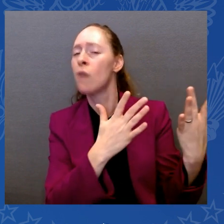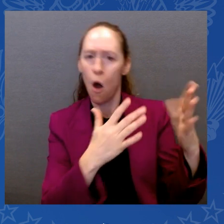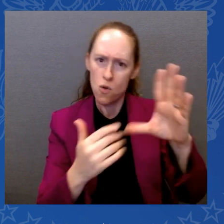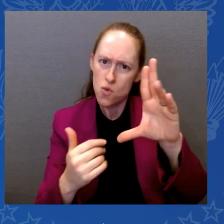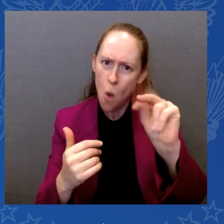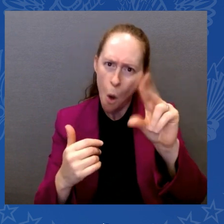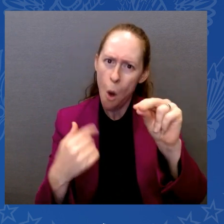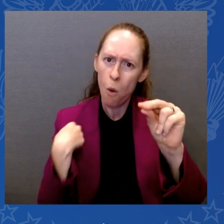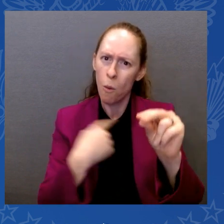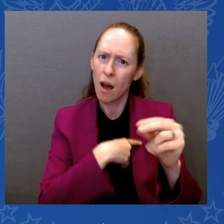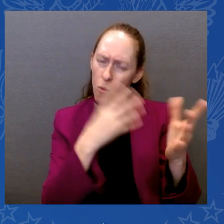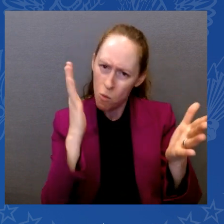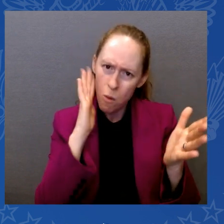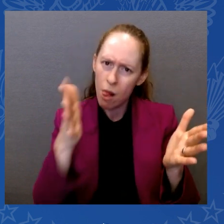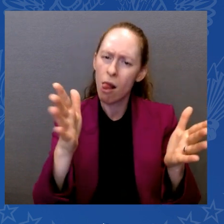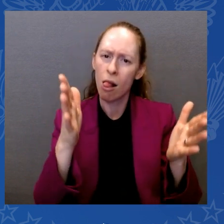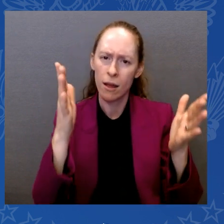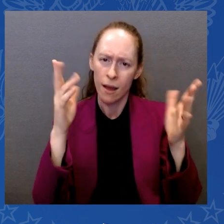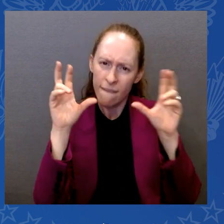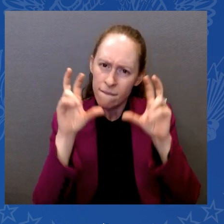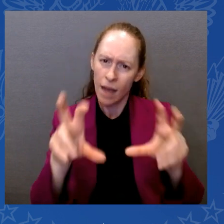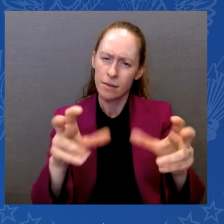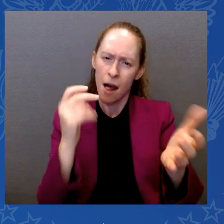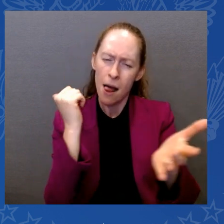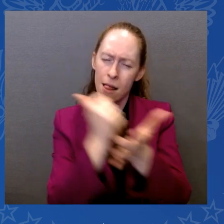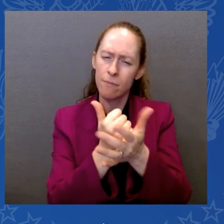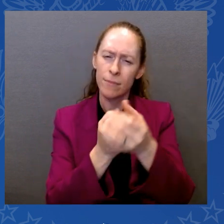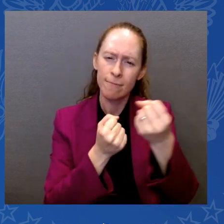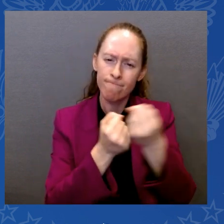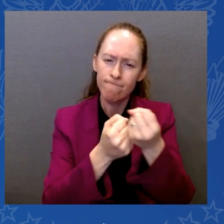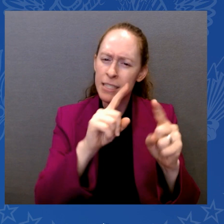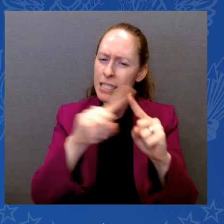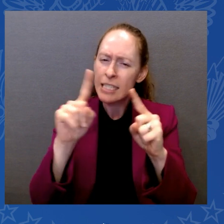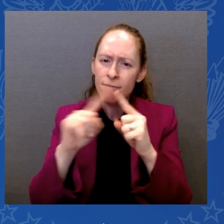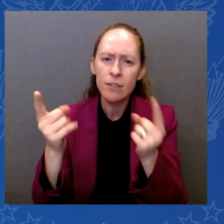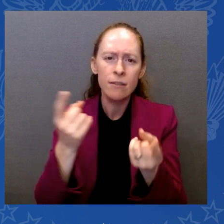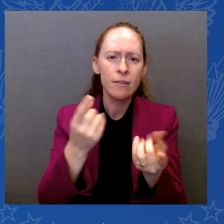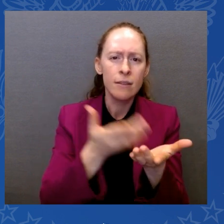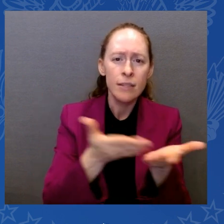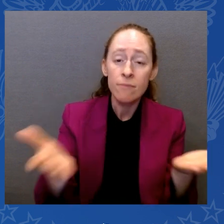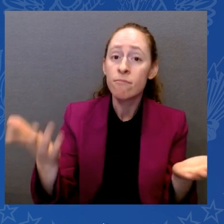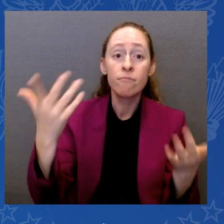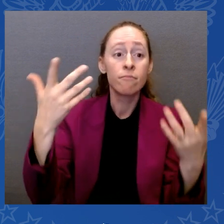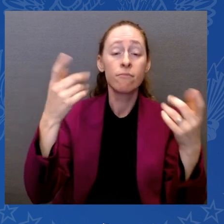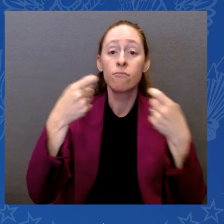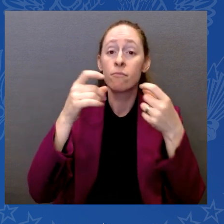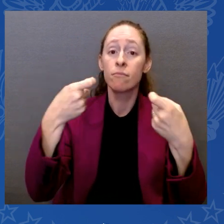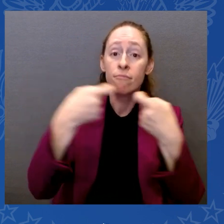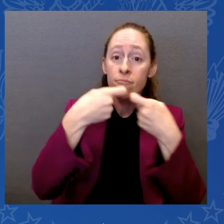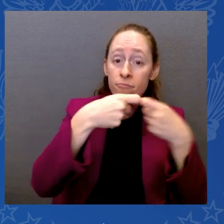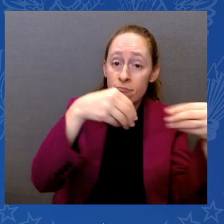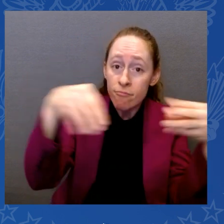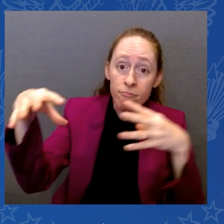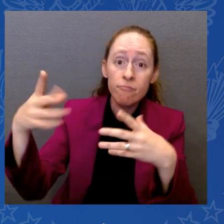And we got water and other supplies available as well. And there's still dozens of shelters that are still available and open.